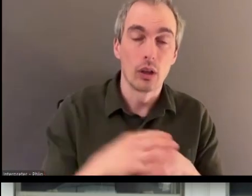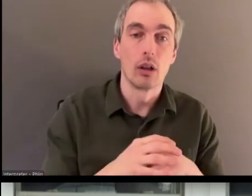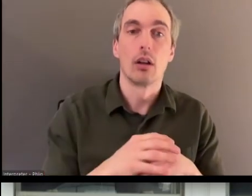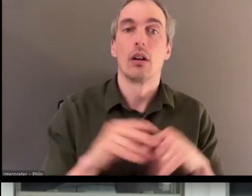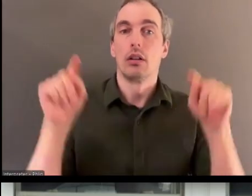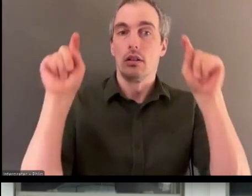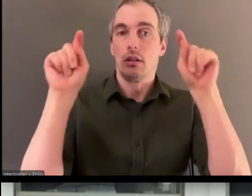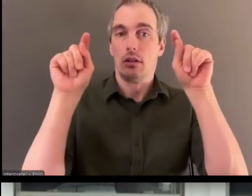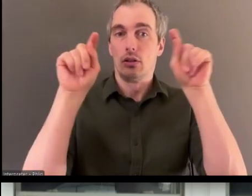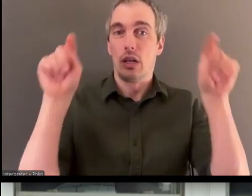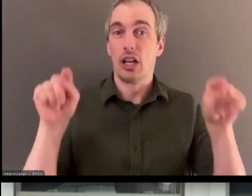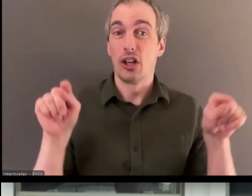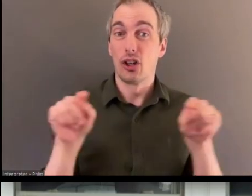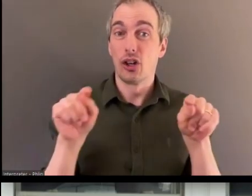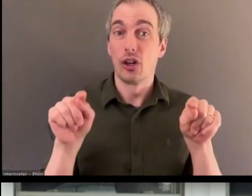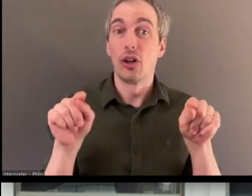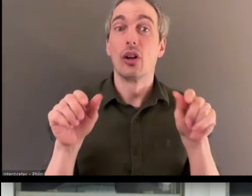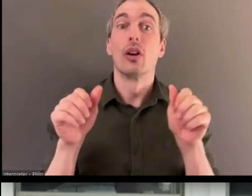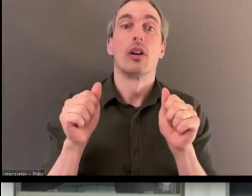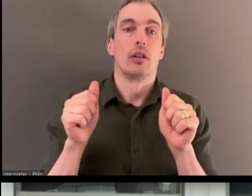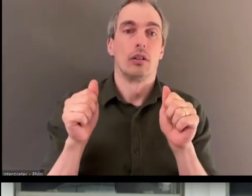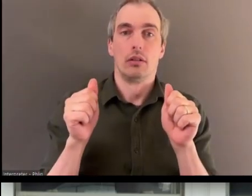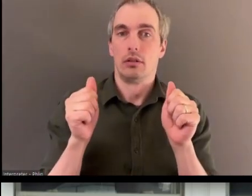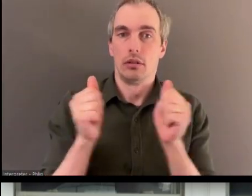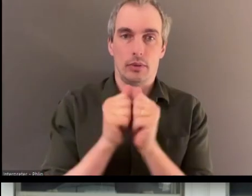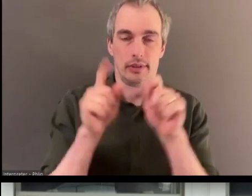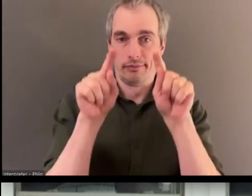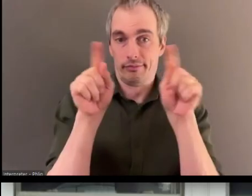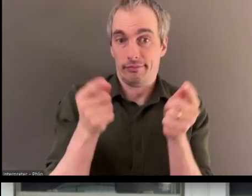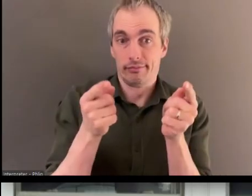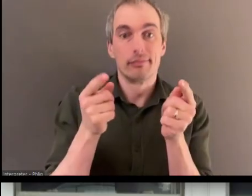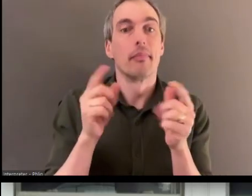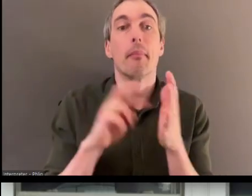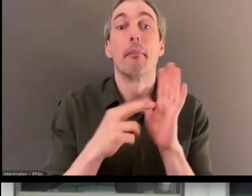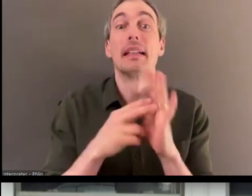You can do dashes for your bullets. It's very simple. Very human.